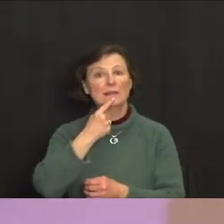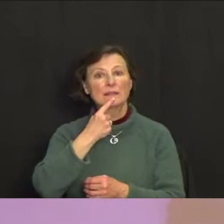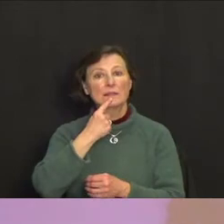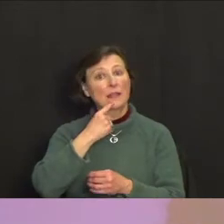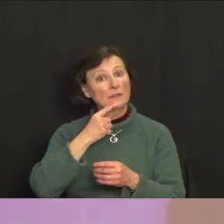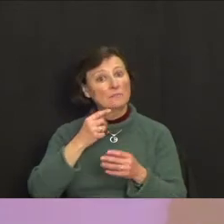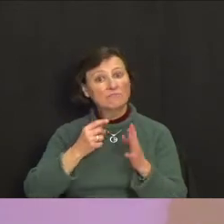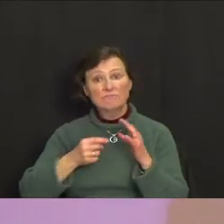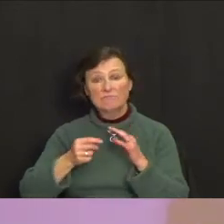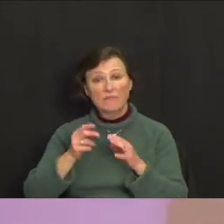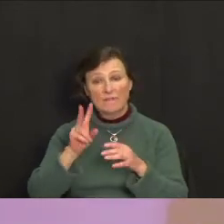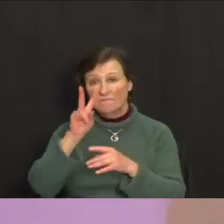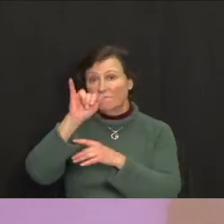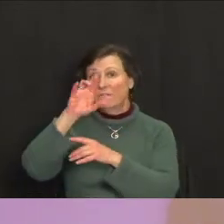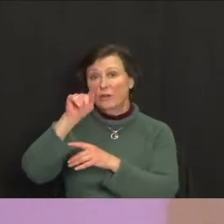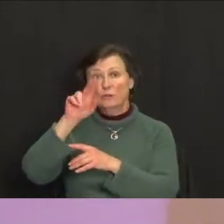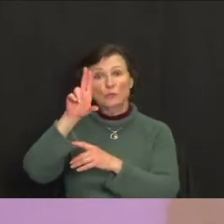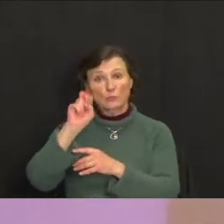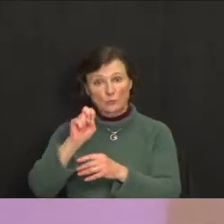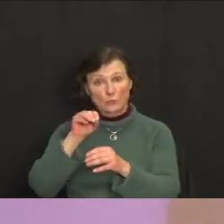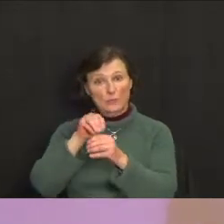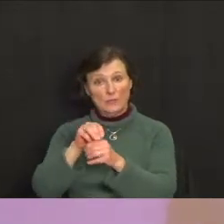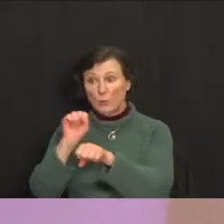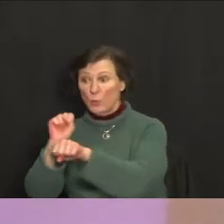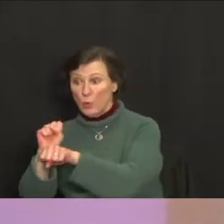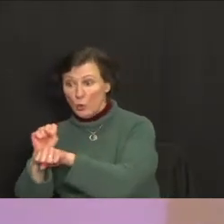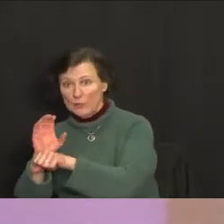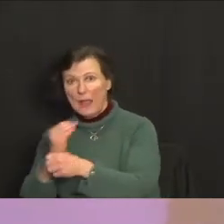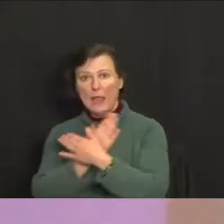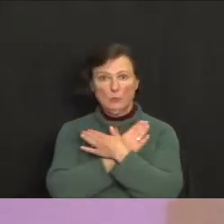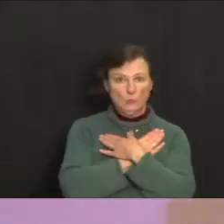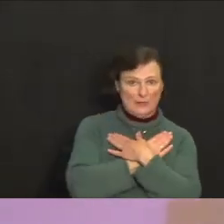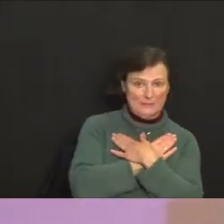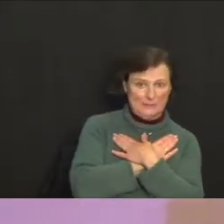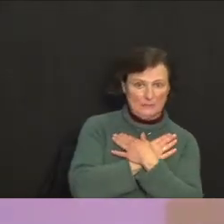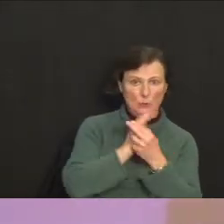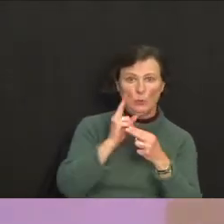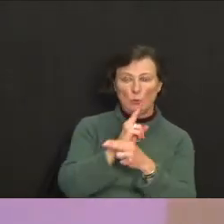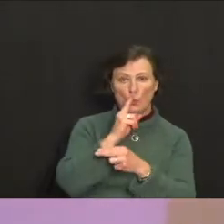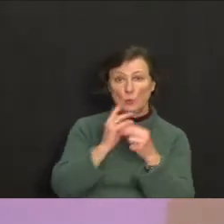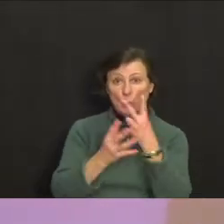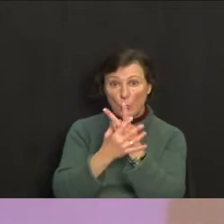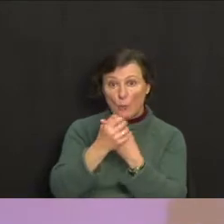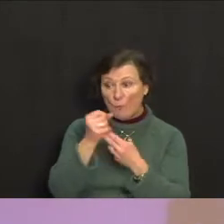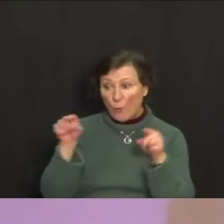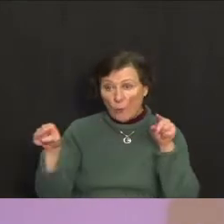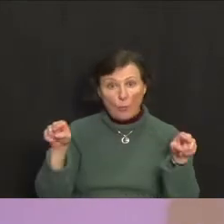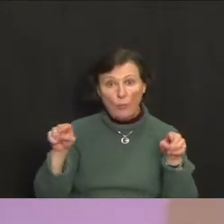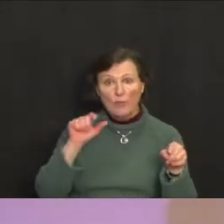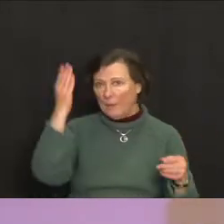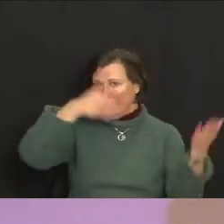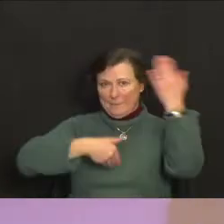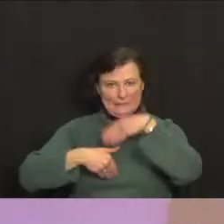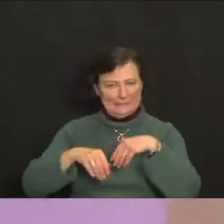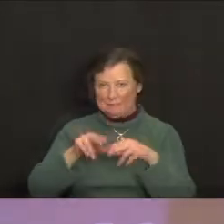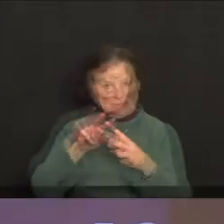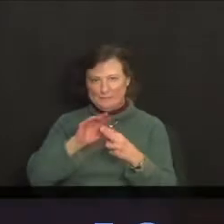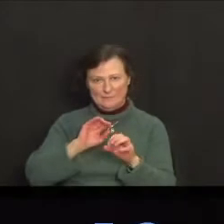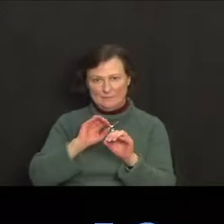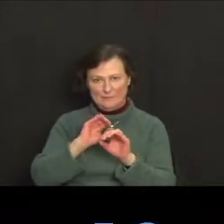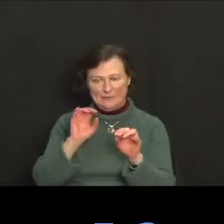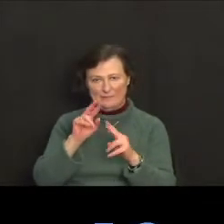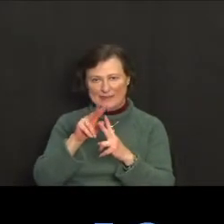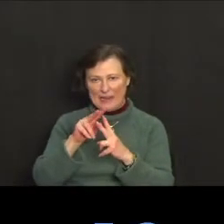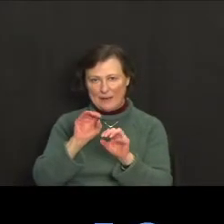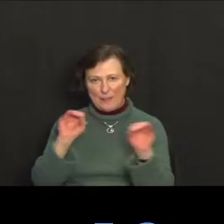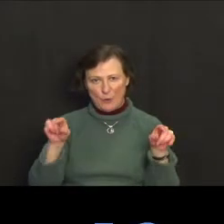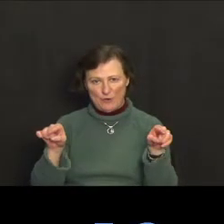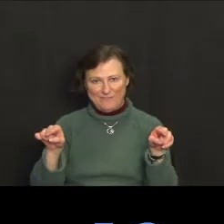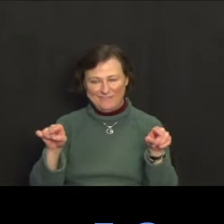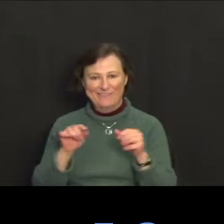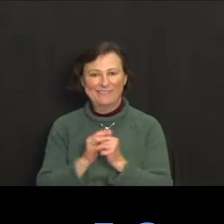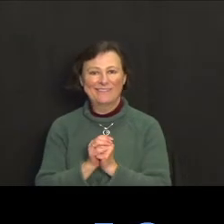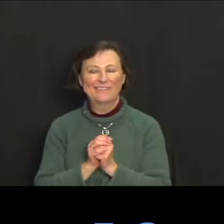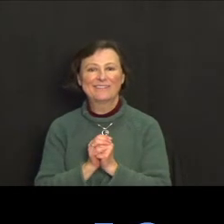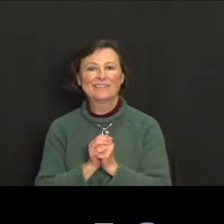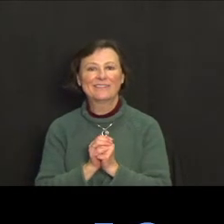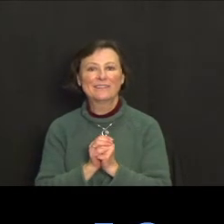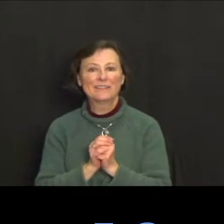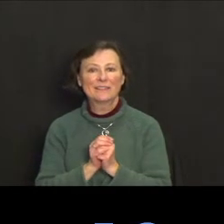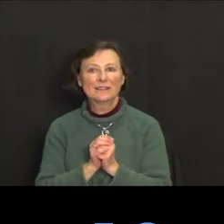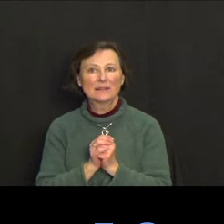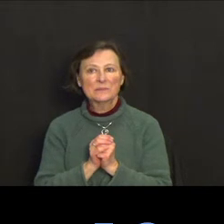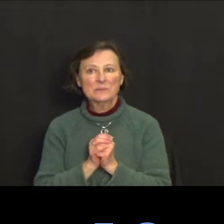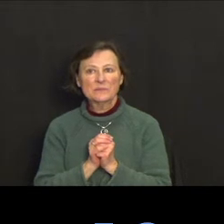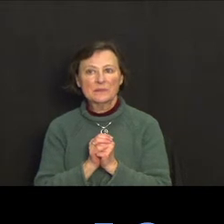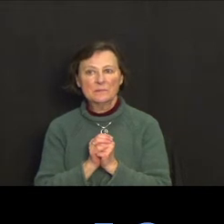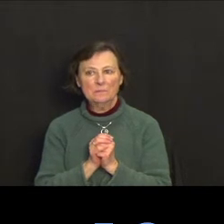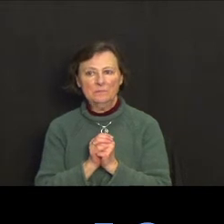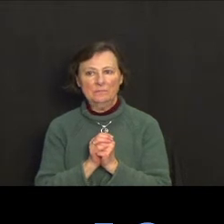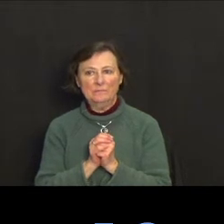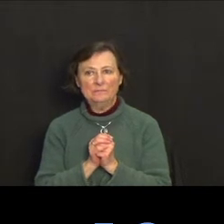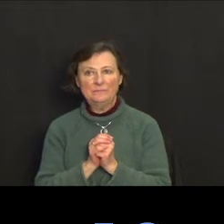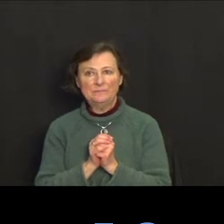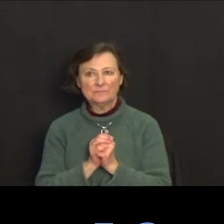and there is virtue in rest. Use both and overlook neither."